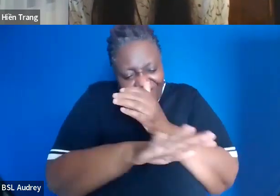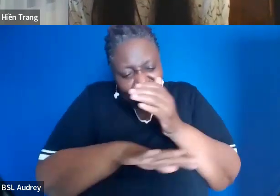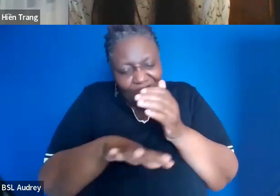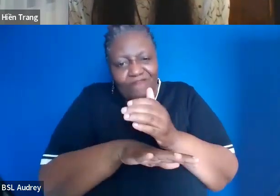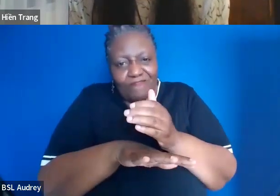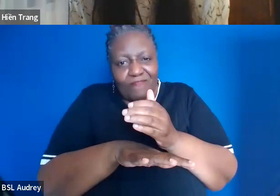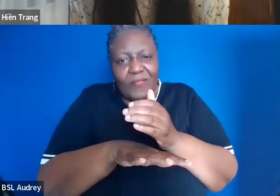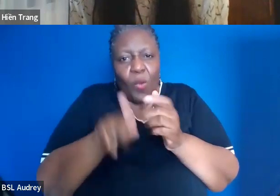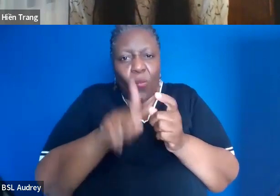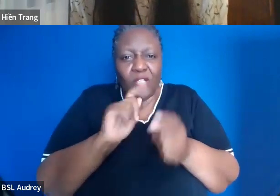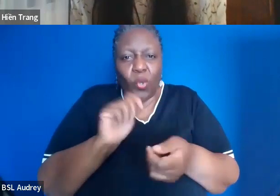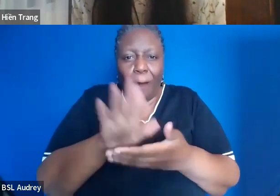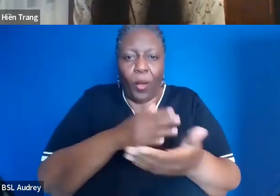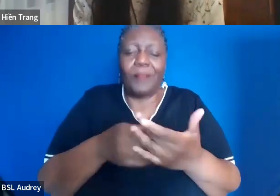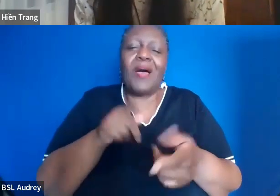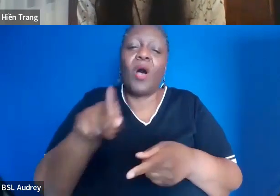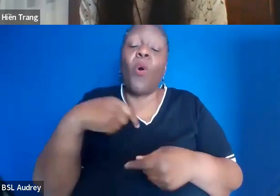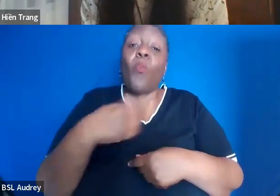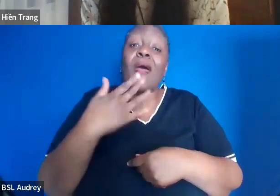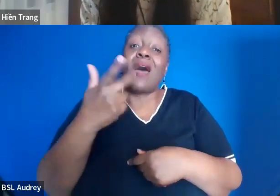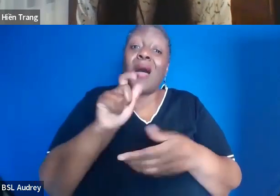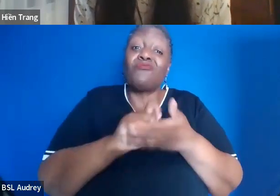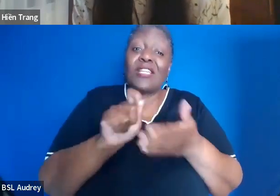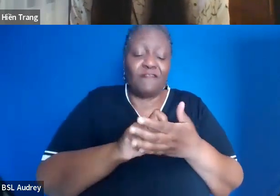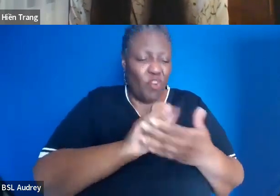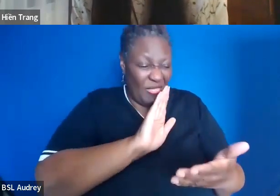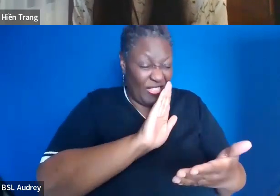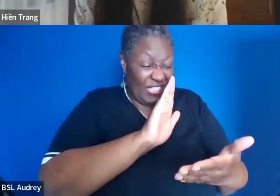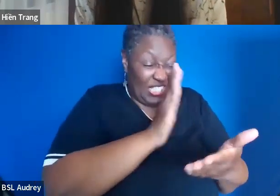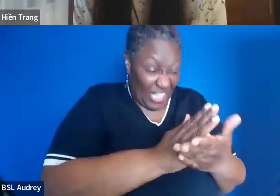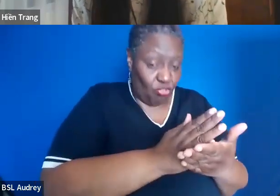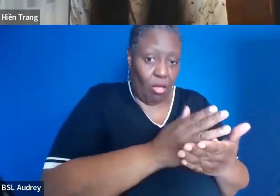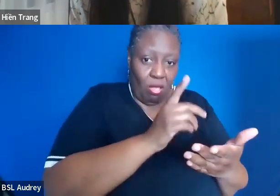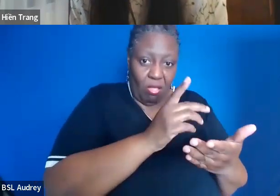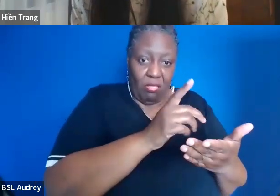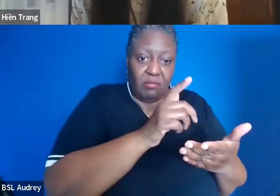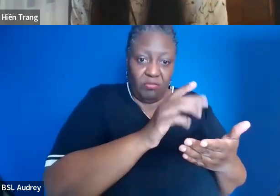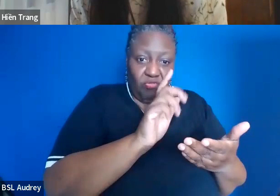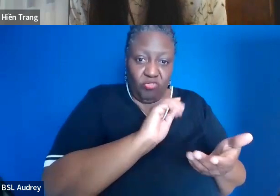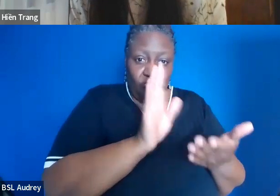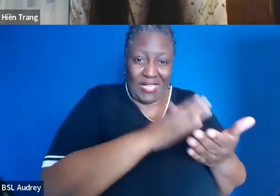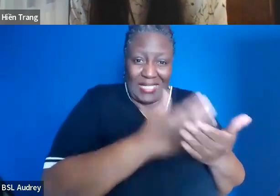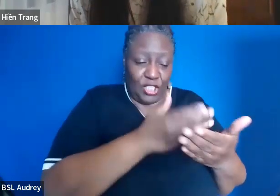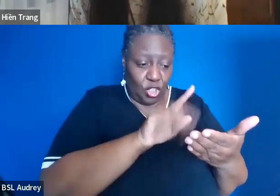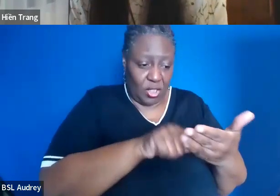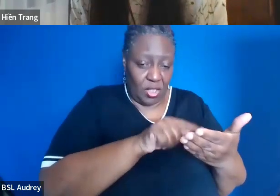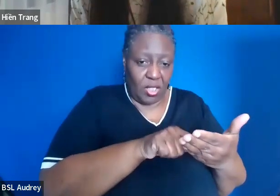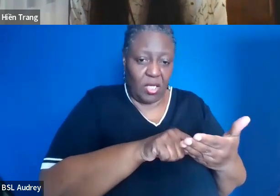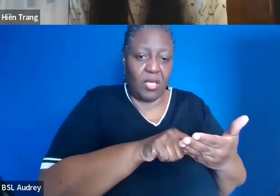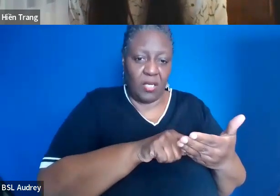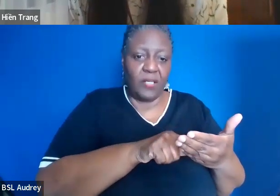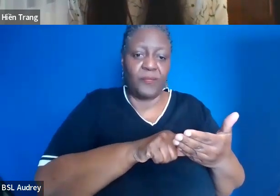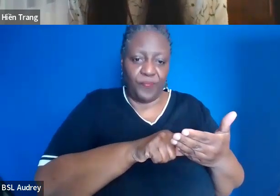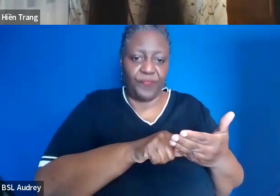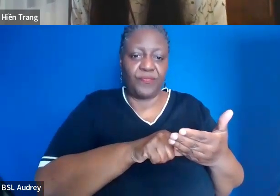I made when I was editing from the literal translation was like um with hosung-hung she wrote